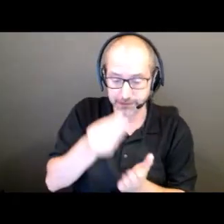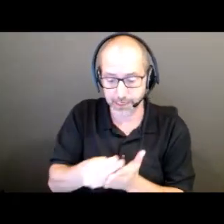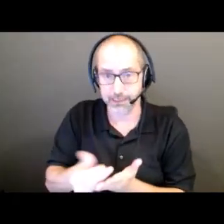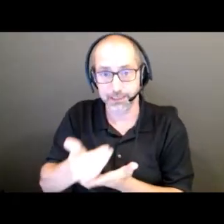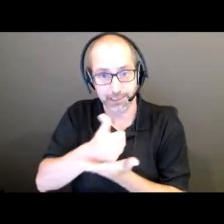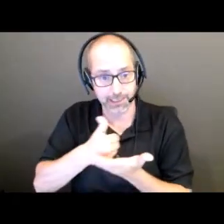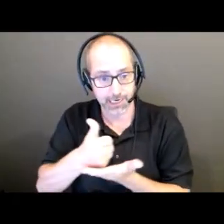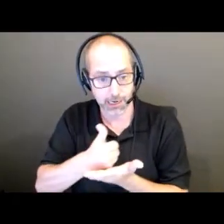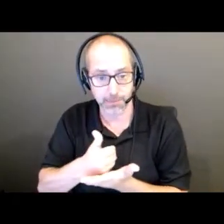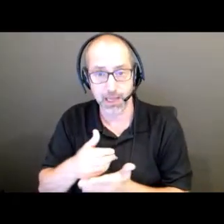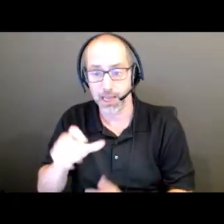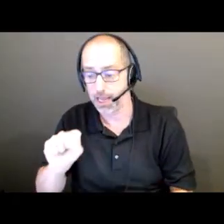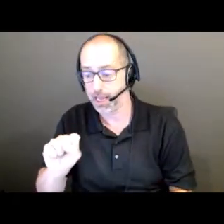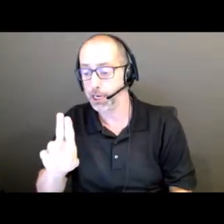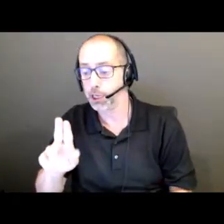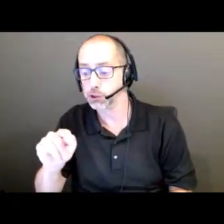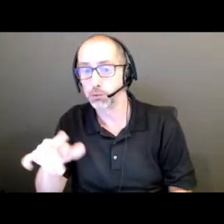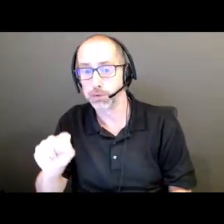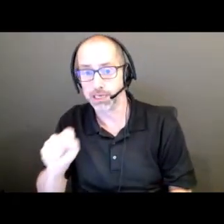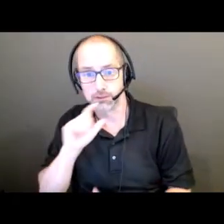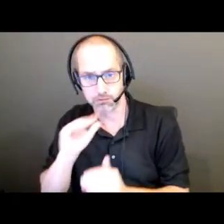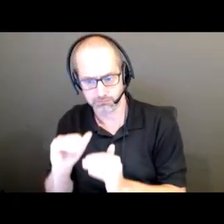surplus or deficit, if there is any.